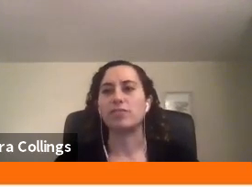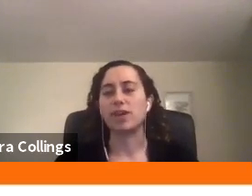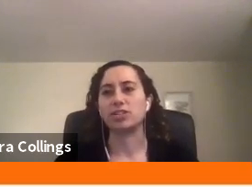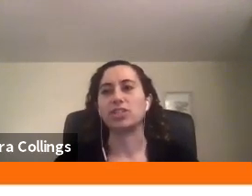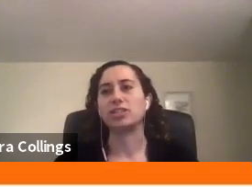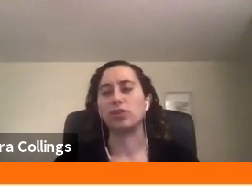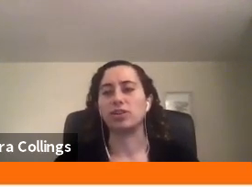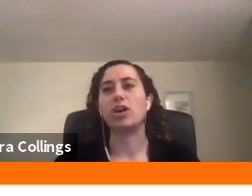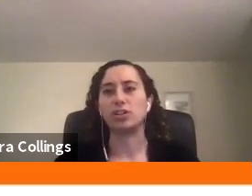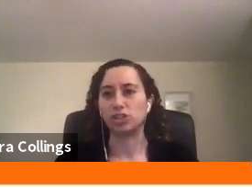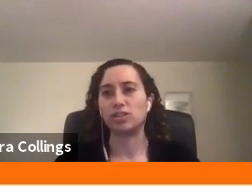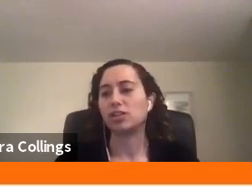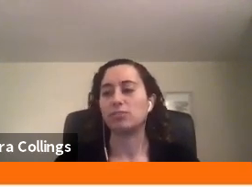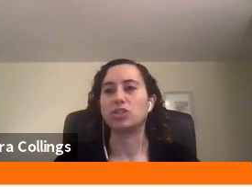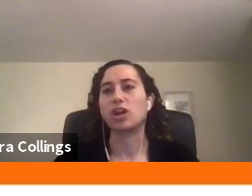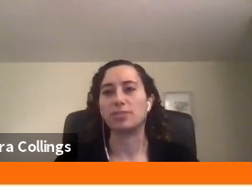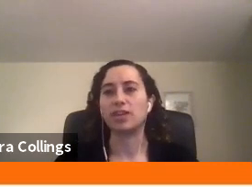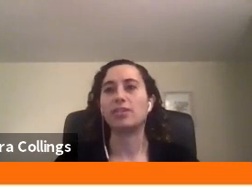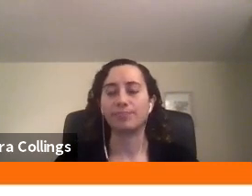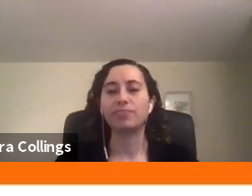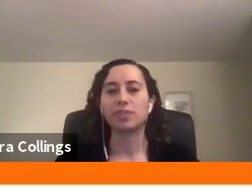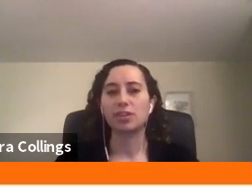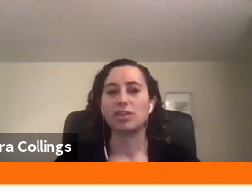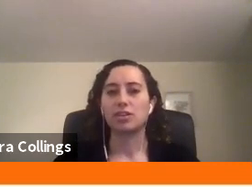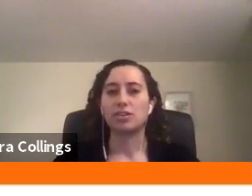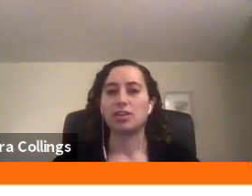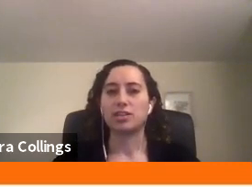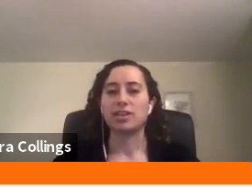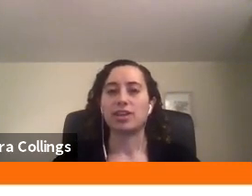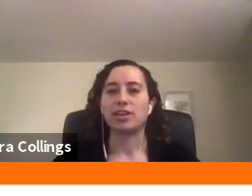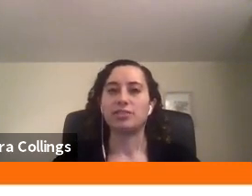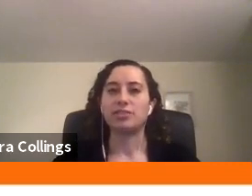something that we really need to discuss more, and include more, and